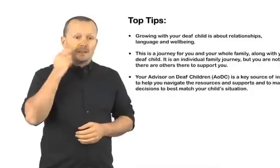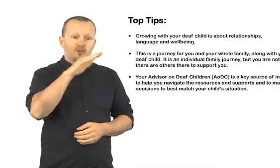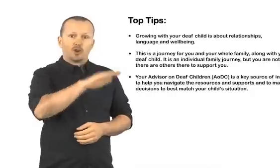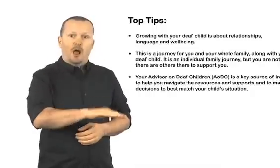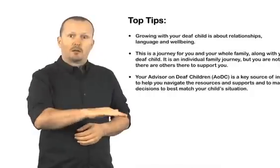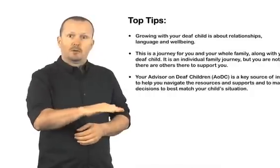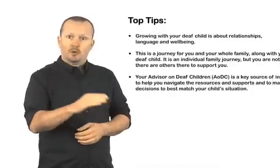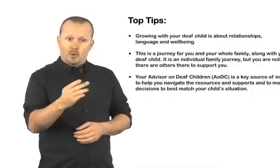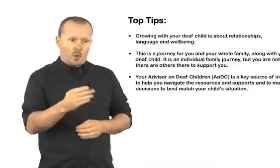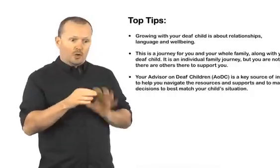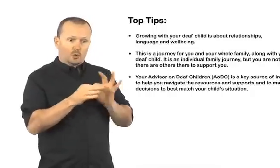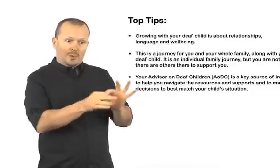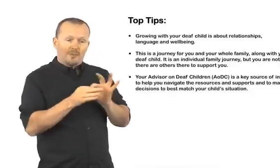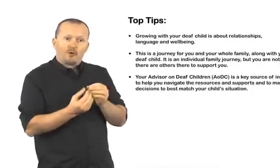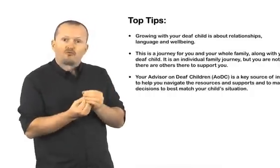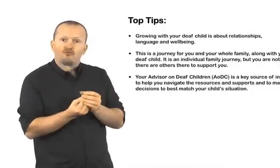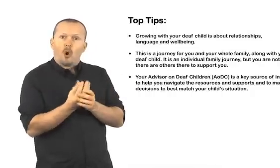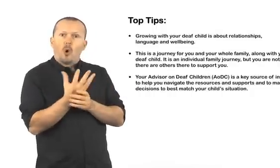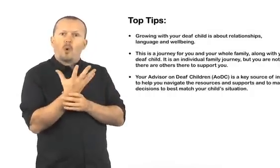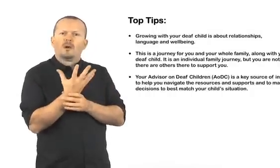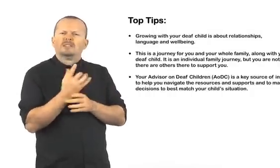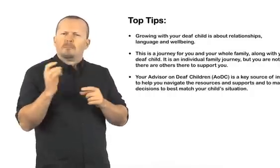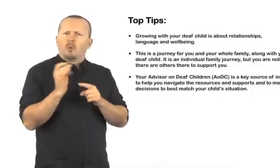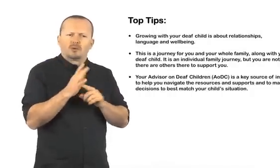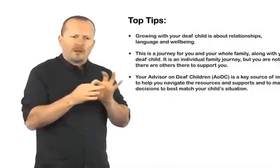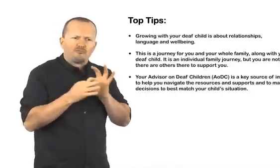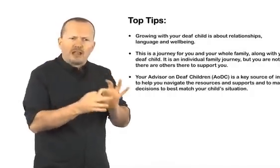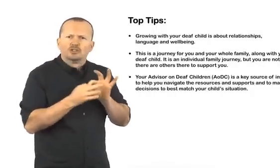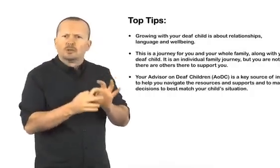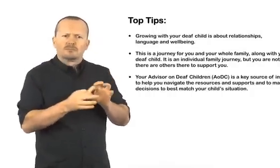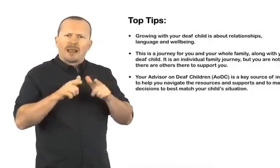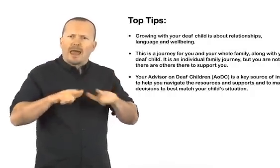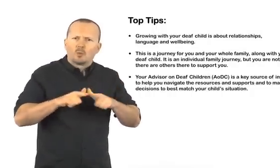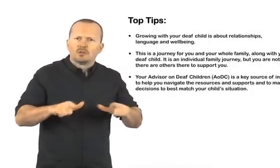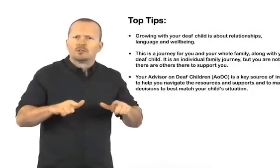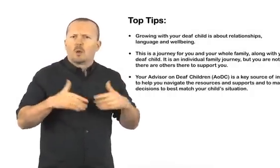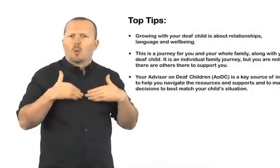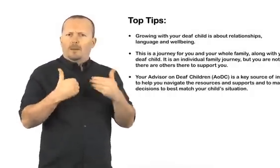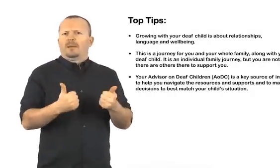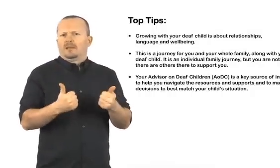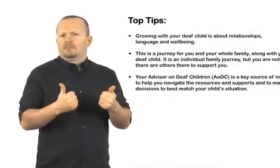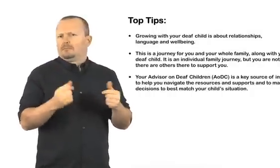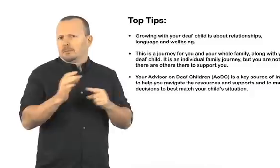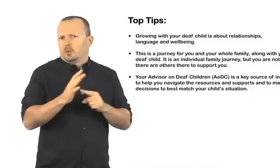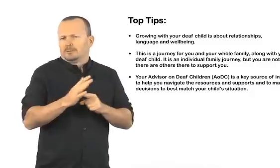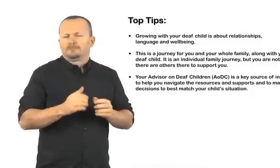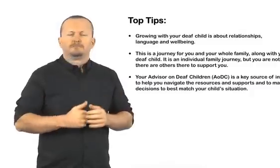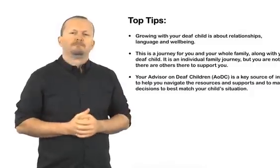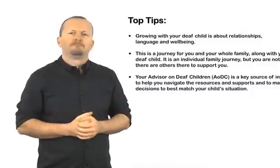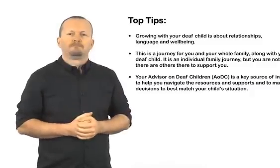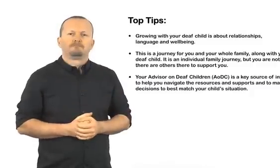Growing with your deaf child is about relationships, language and wellbeing.